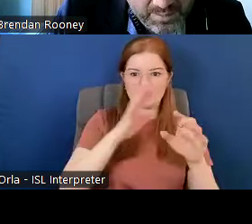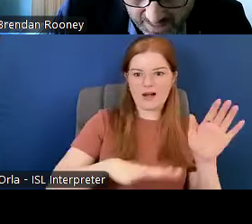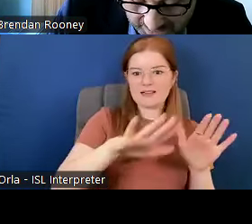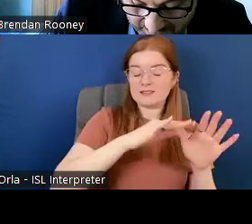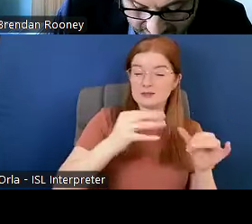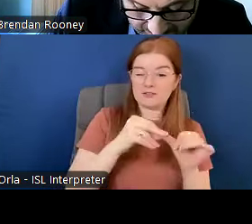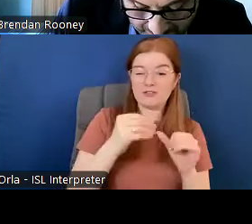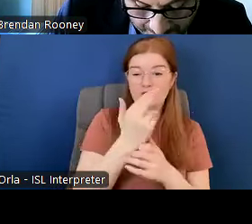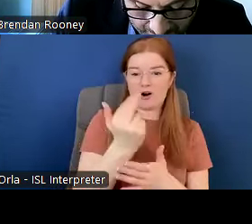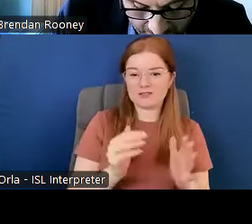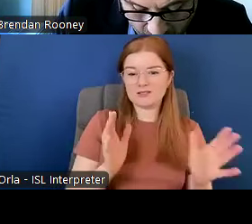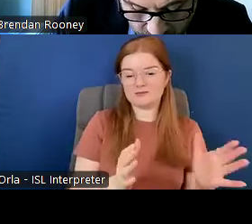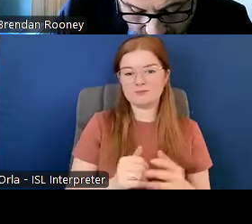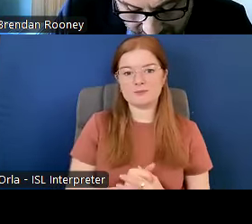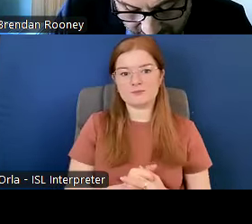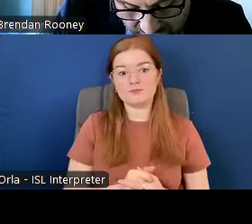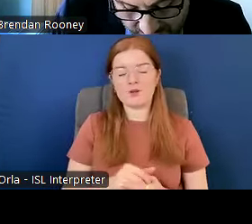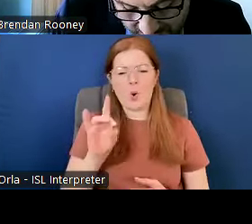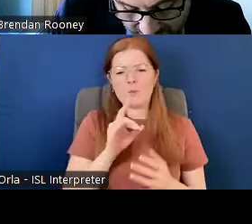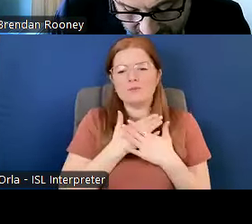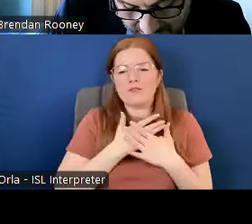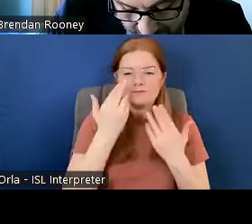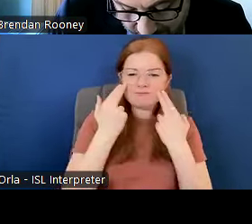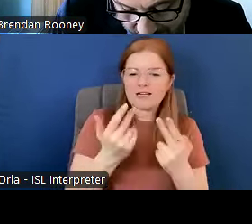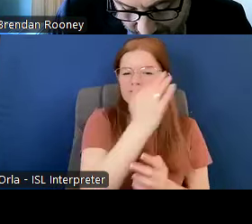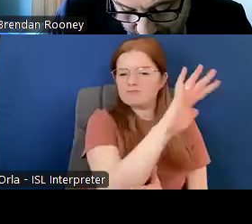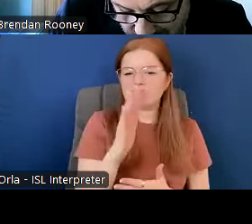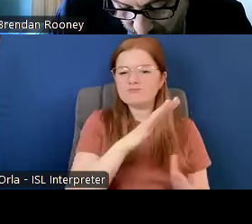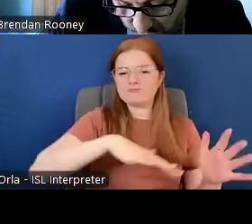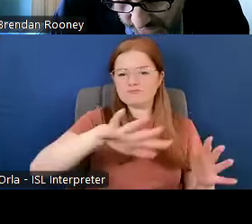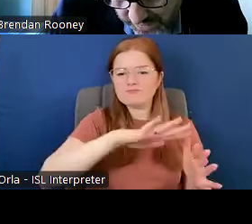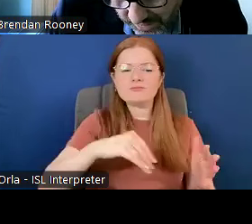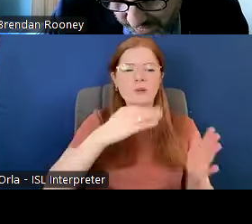among artists. Hone loved nature and the landscape, and painting the woodland around